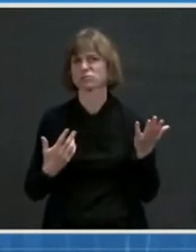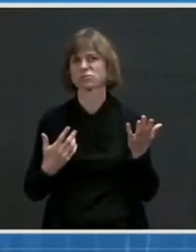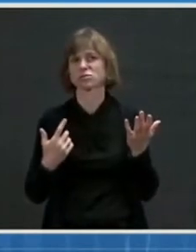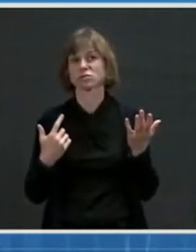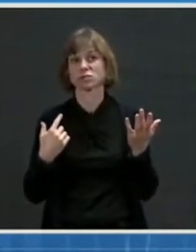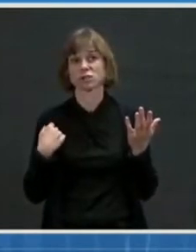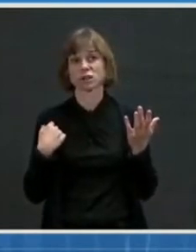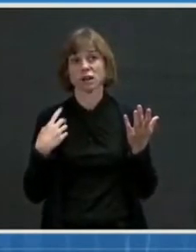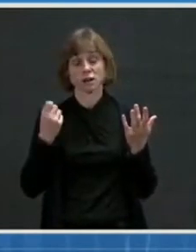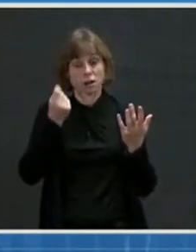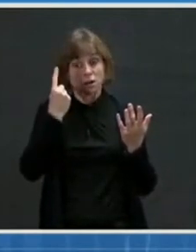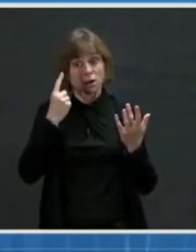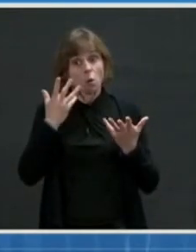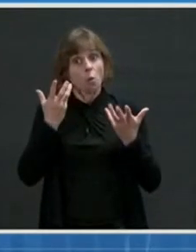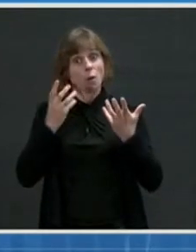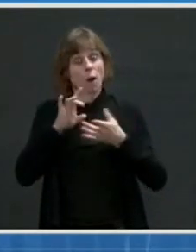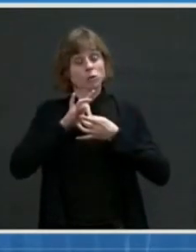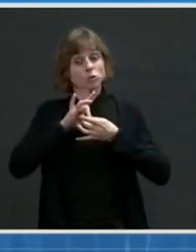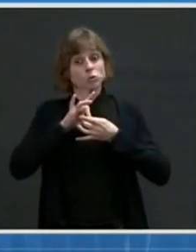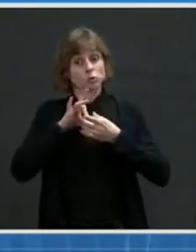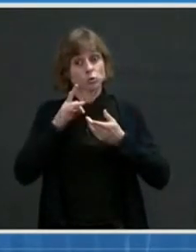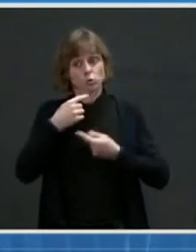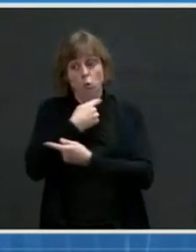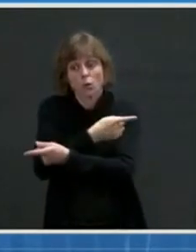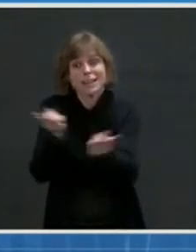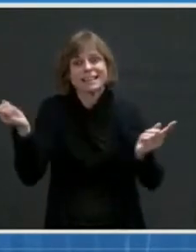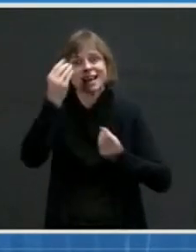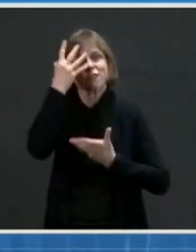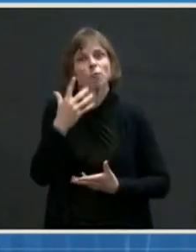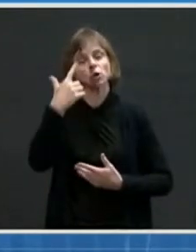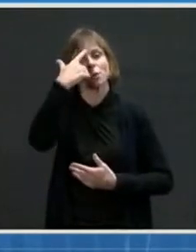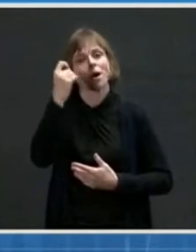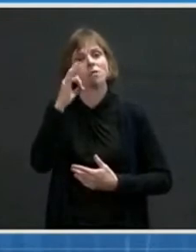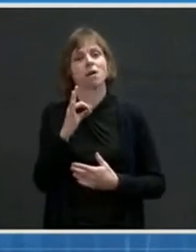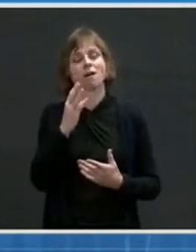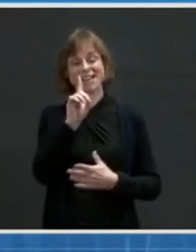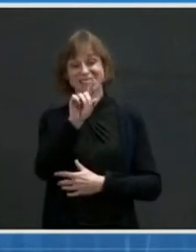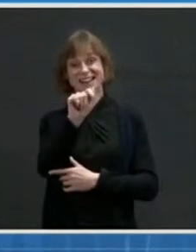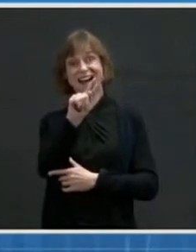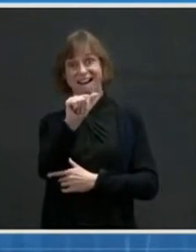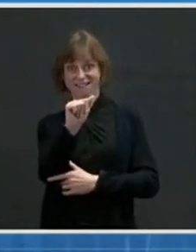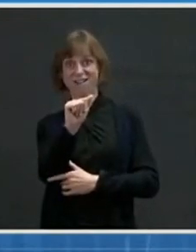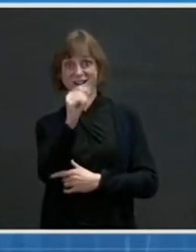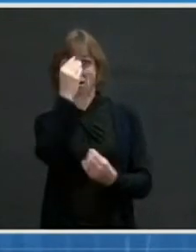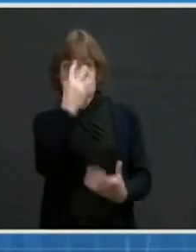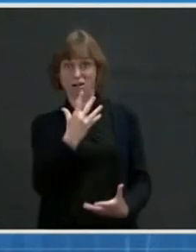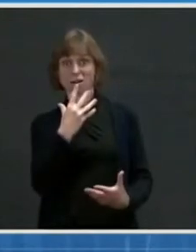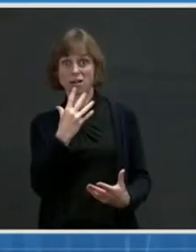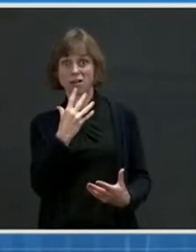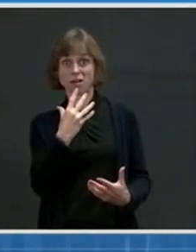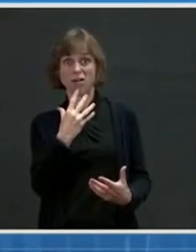AND I THINK IT IS IN OUR INTEREST TO MAKE SURE THEY